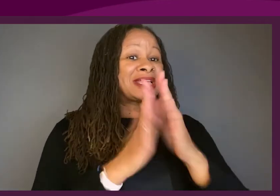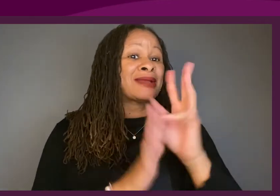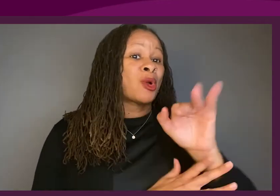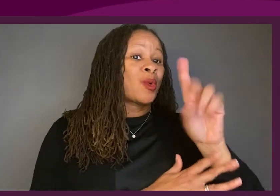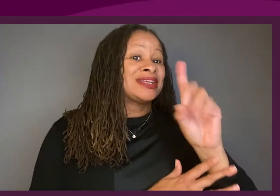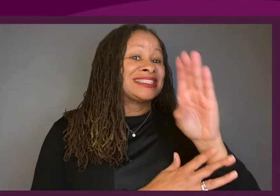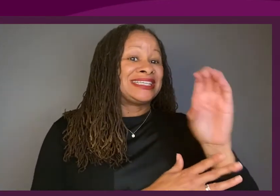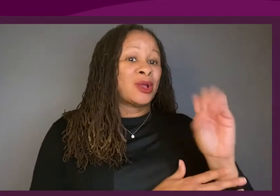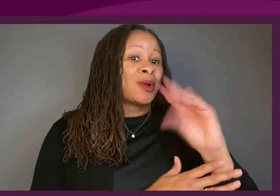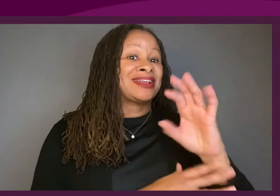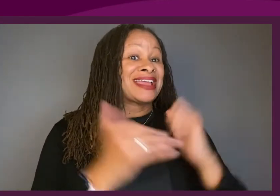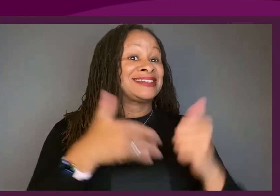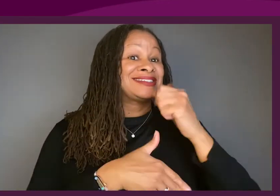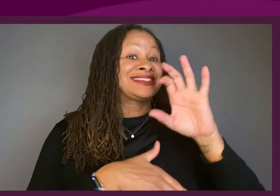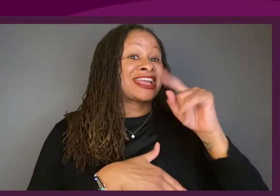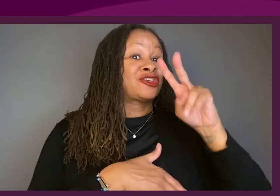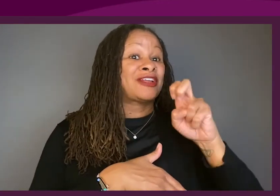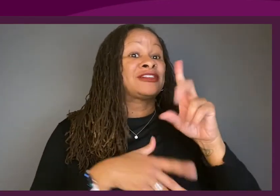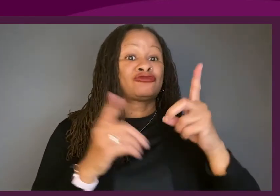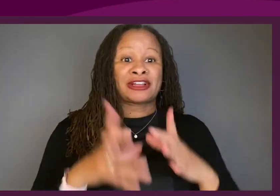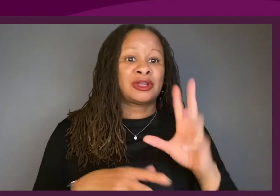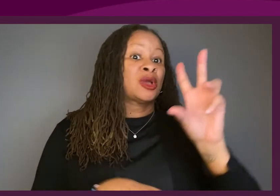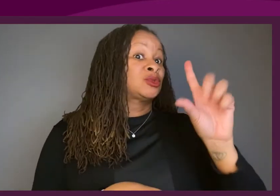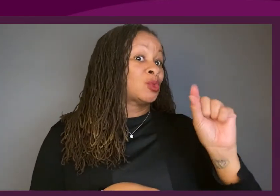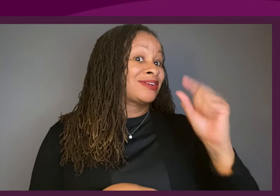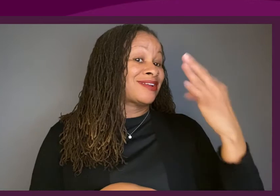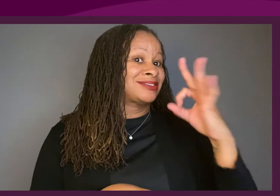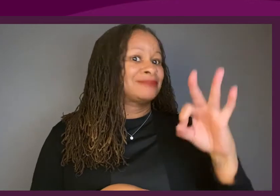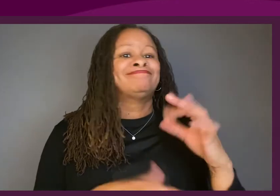She became WID CEO and executive director in 2019 where we are very blessed to have